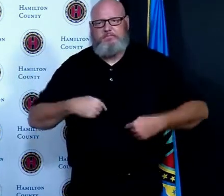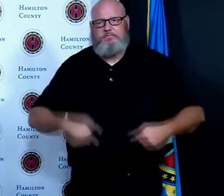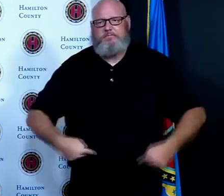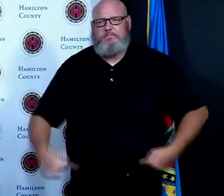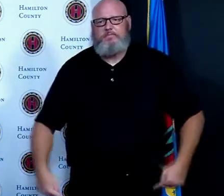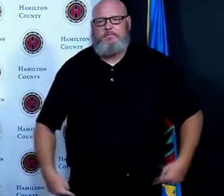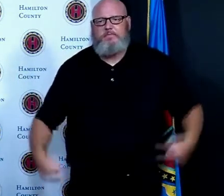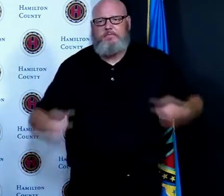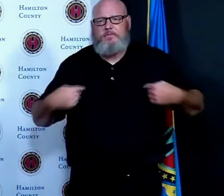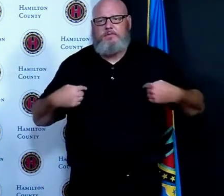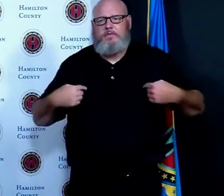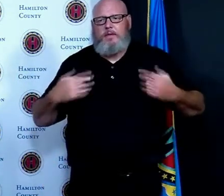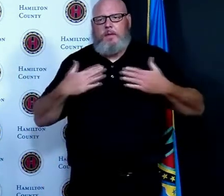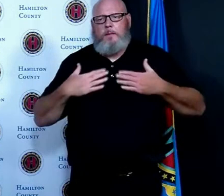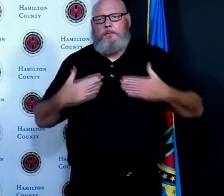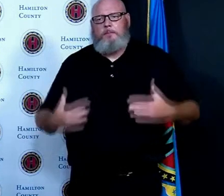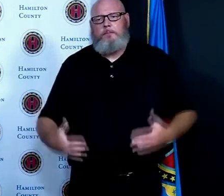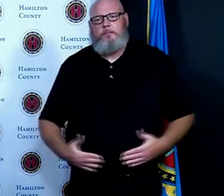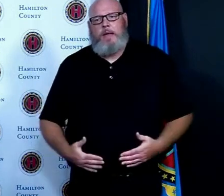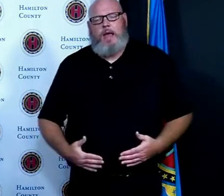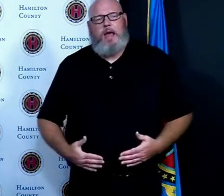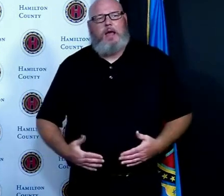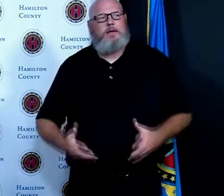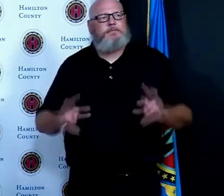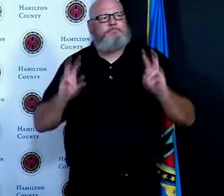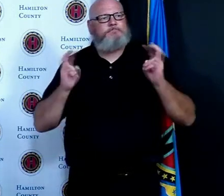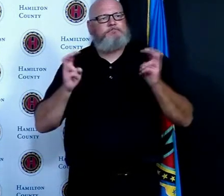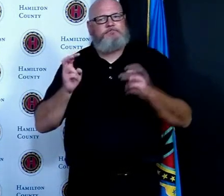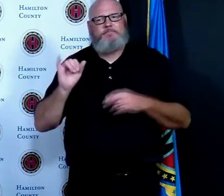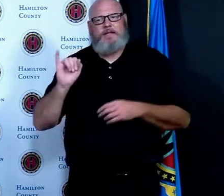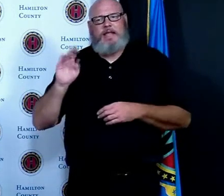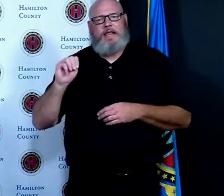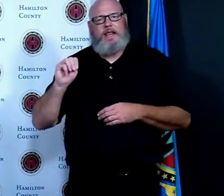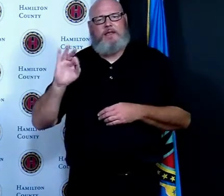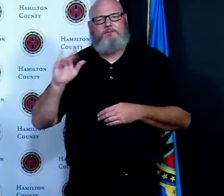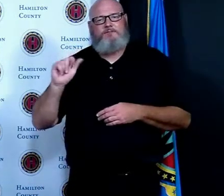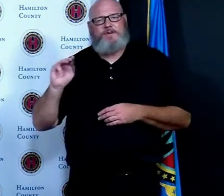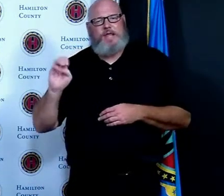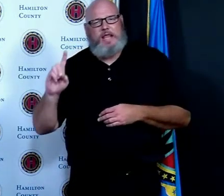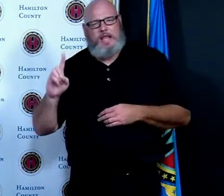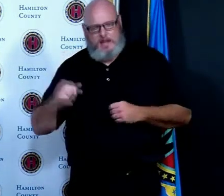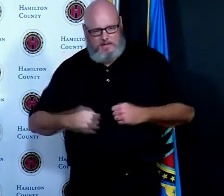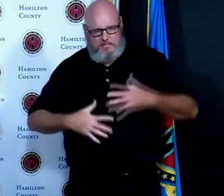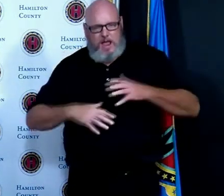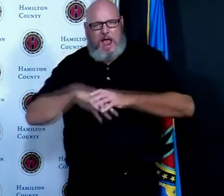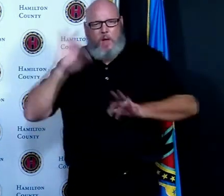that's out of control that actually causes blood clots it causes organ damage it causes long-term